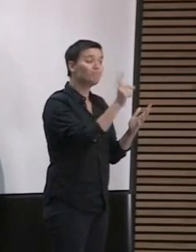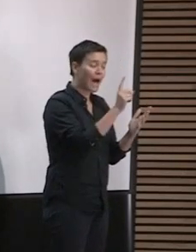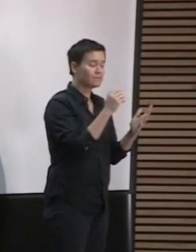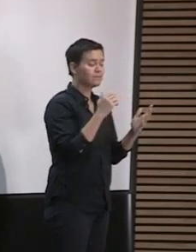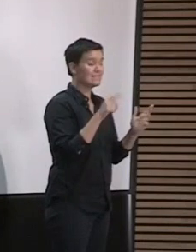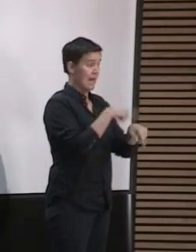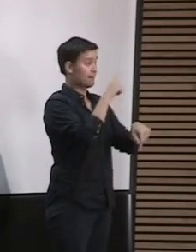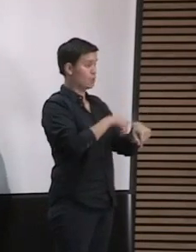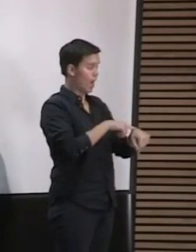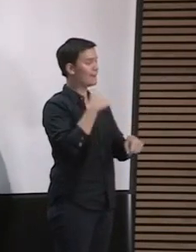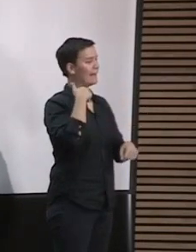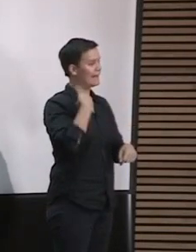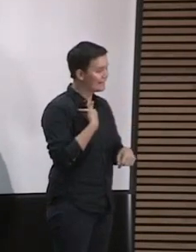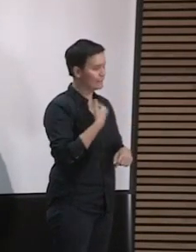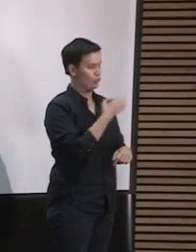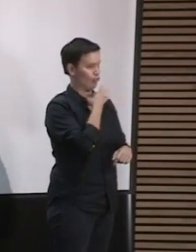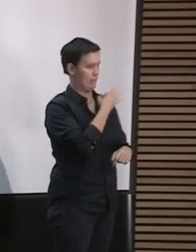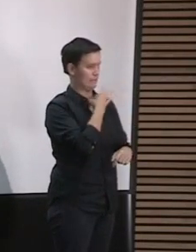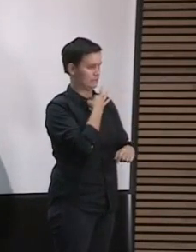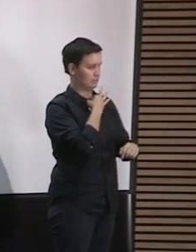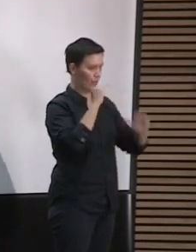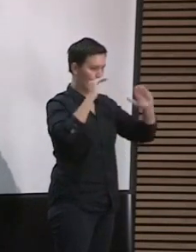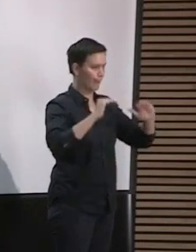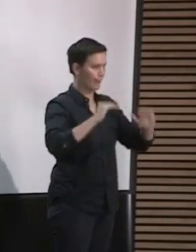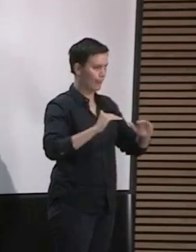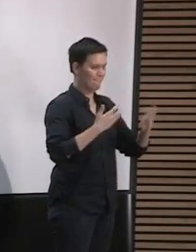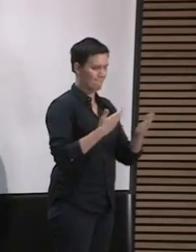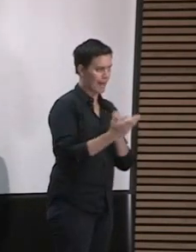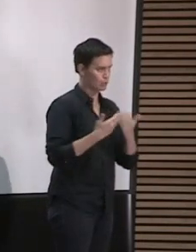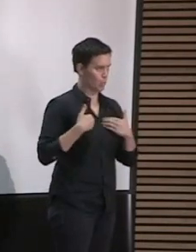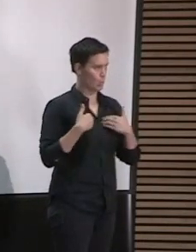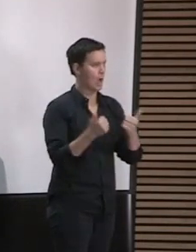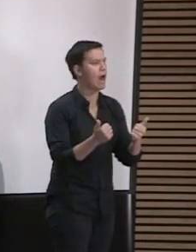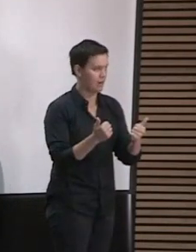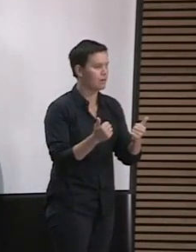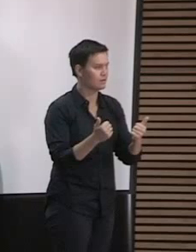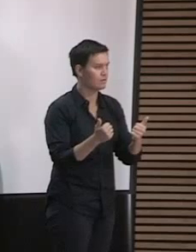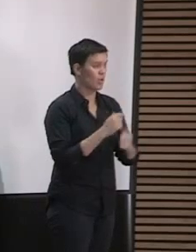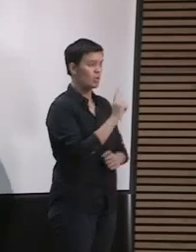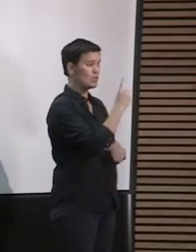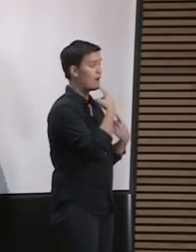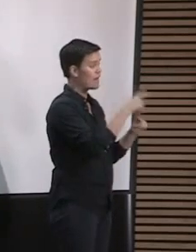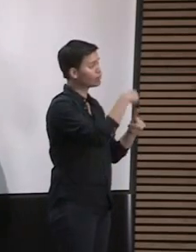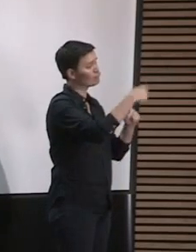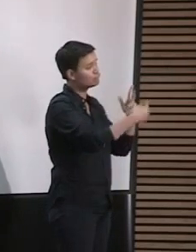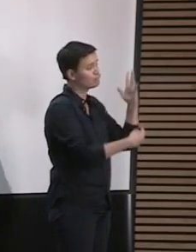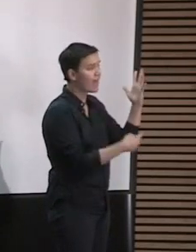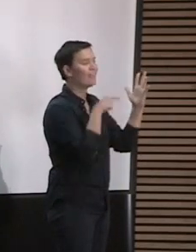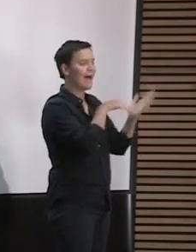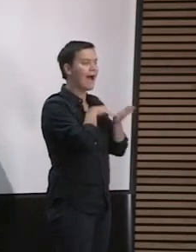workforce, with that agility. However, we need to do all we can to limit the risk and the actions they have announced